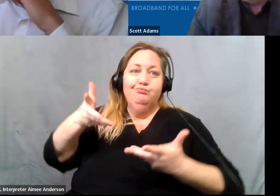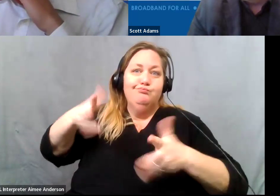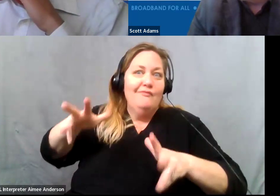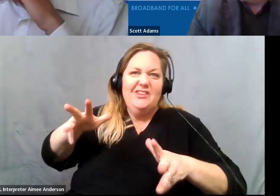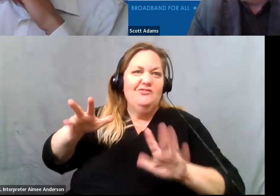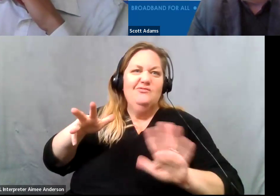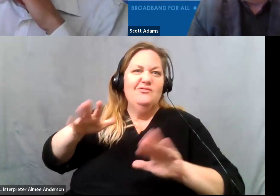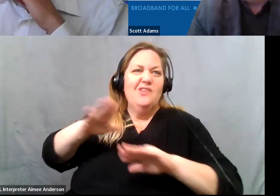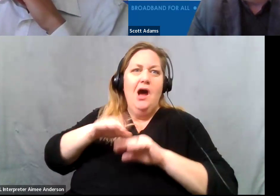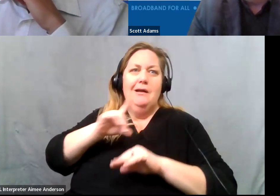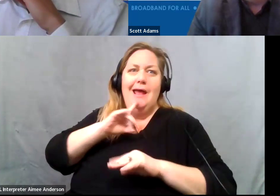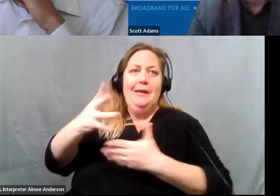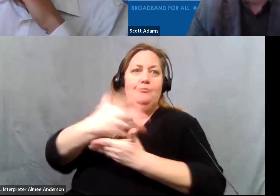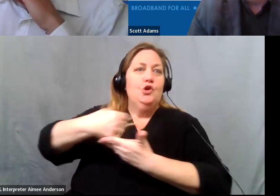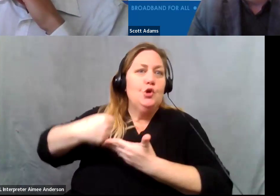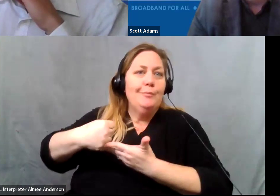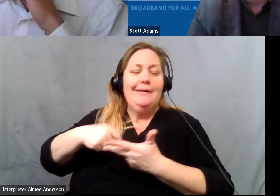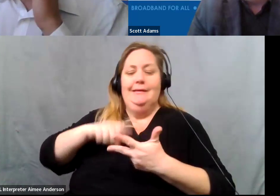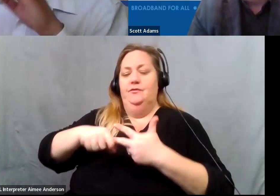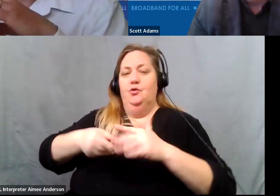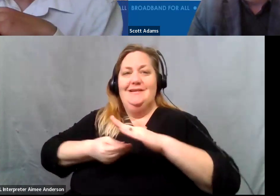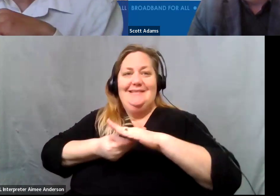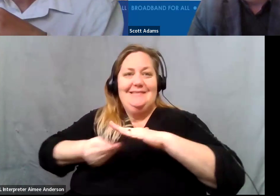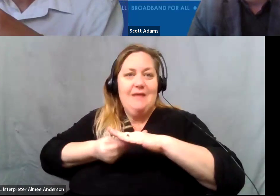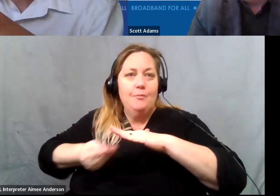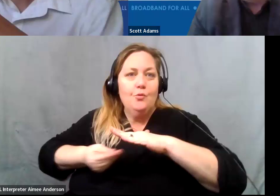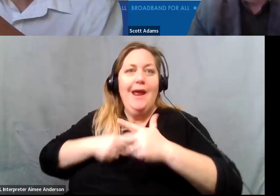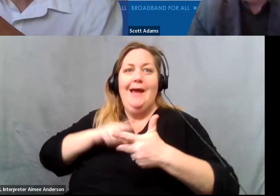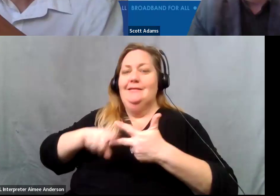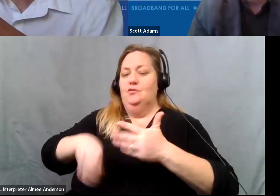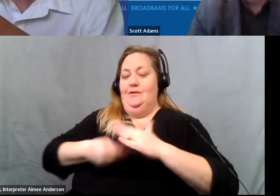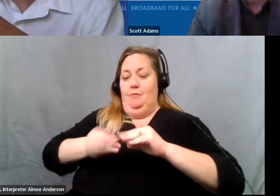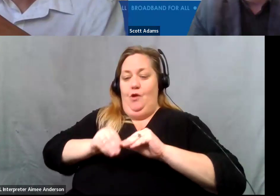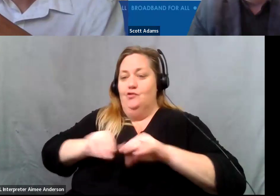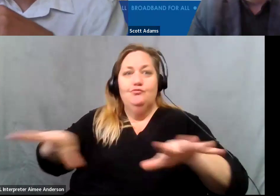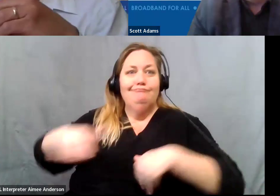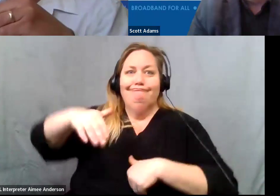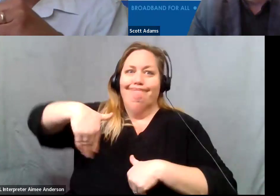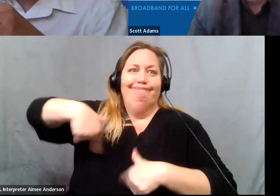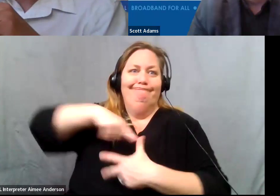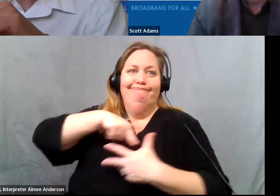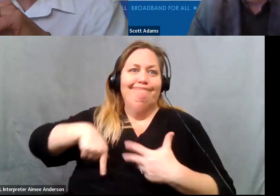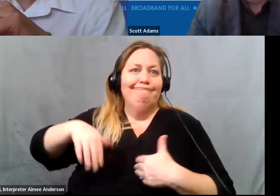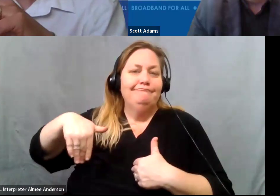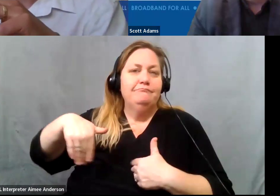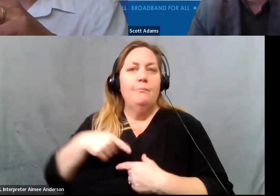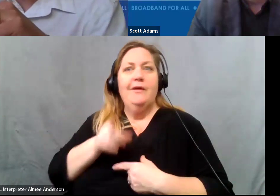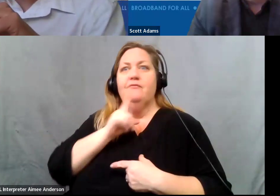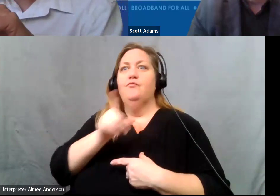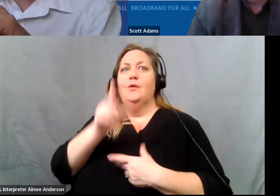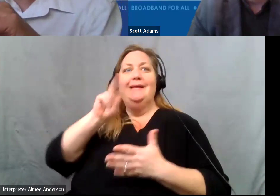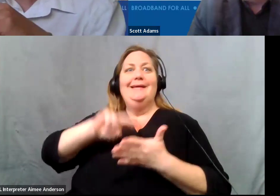any procurements or sub-grant distribution that we fully intend to put a lot of these things